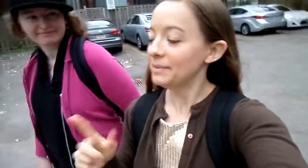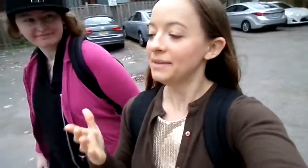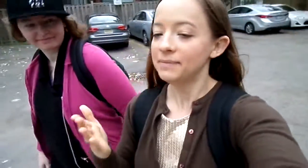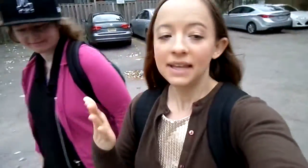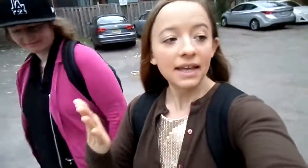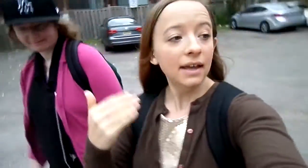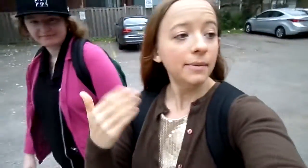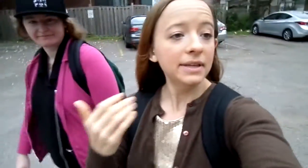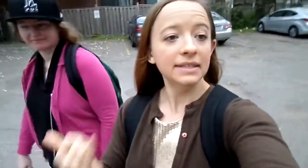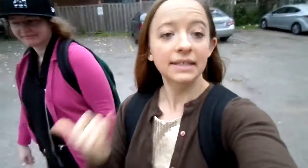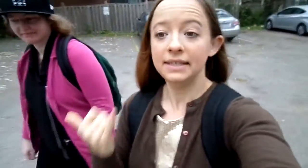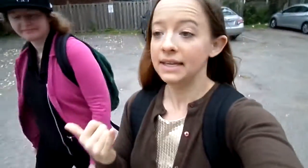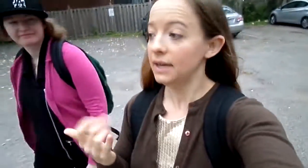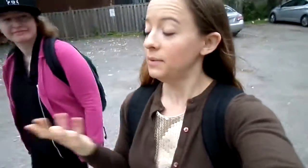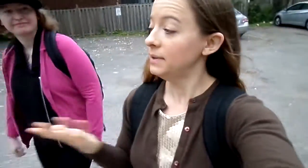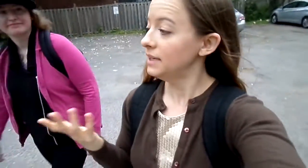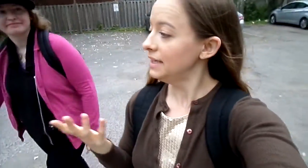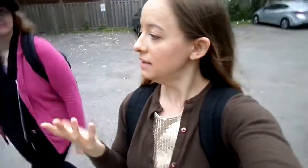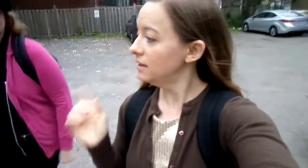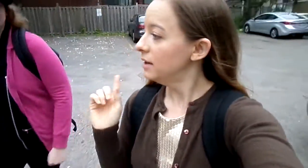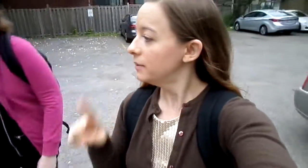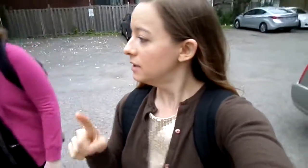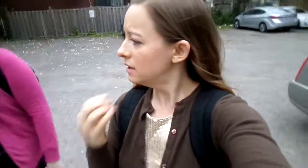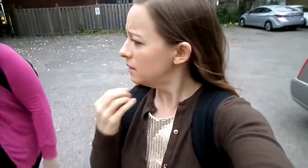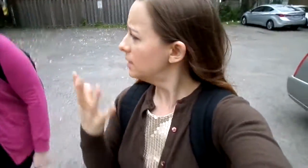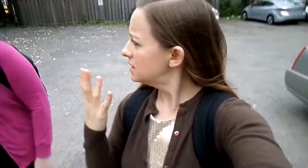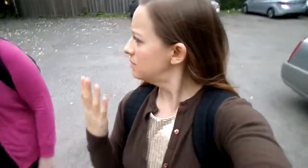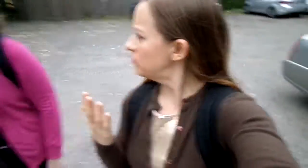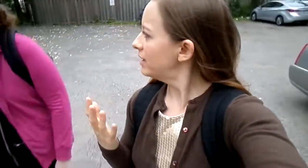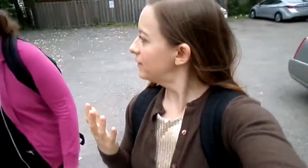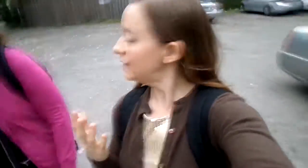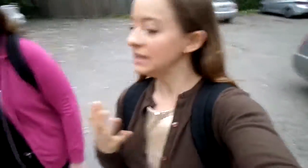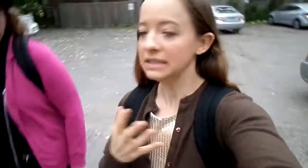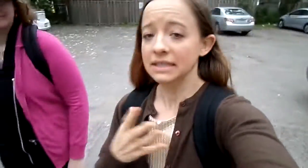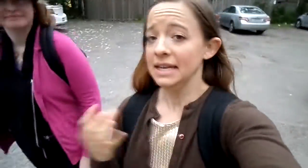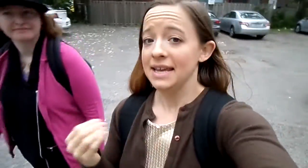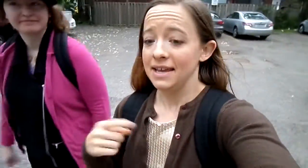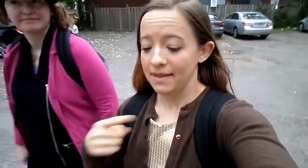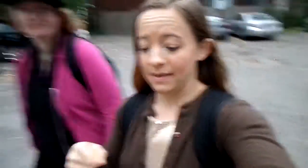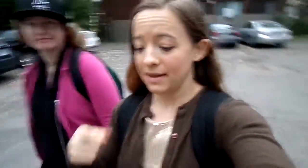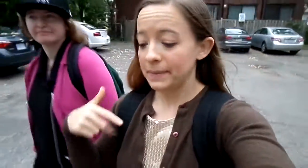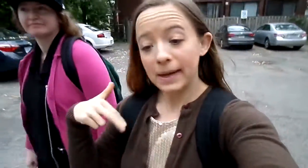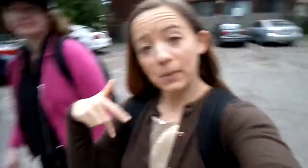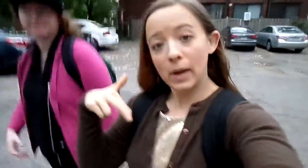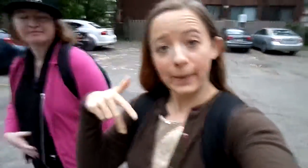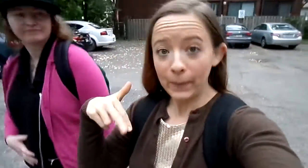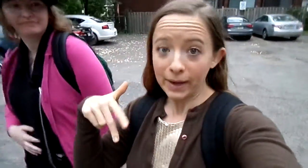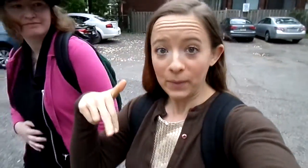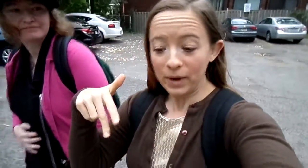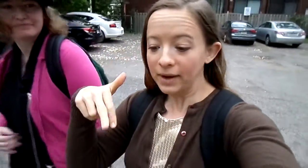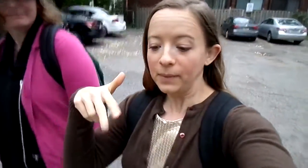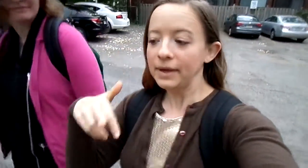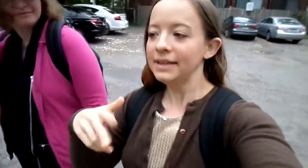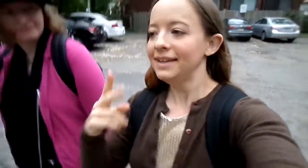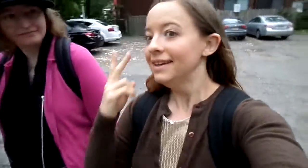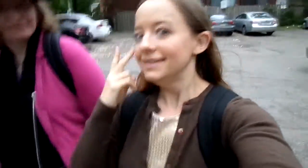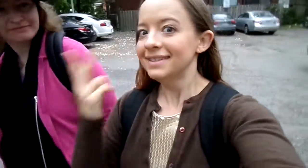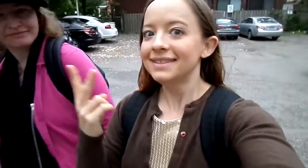Just in case, but anyways now we're here, and we're gonna get some breakfast. Then we're gonna walk, and walk, and walk,